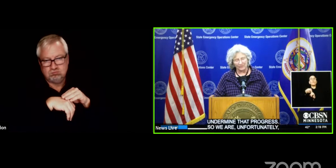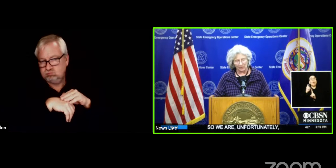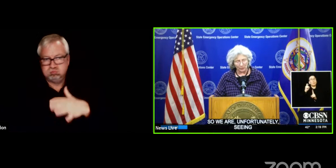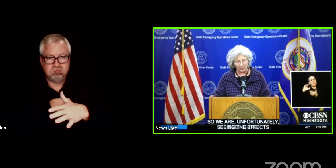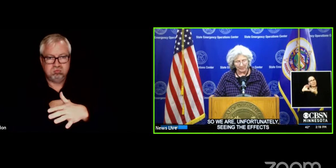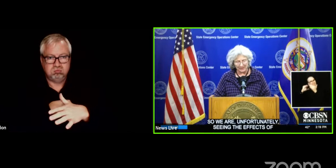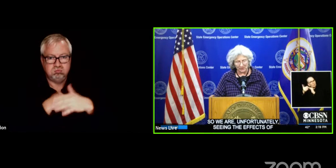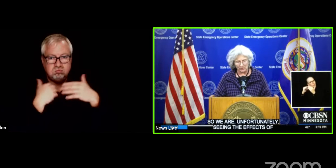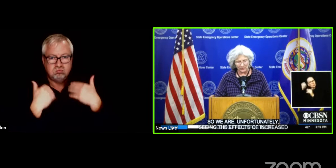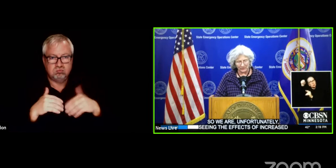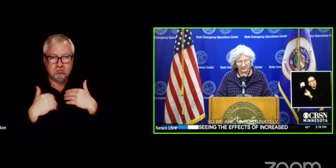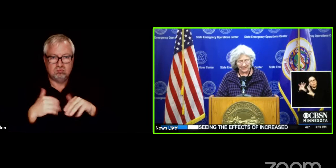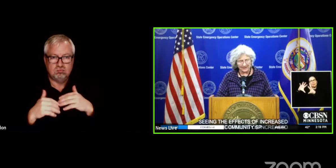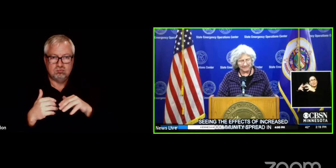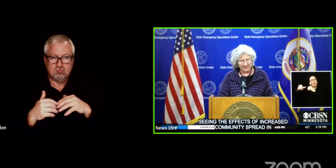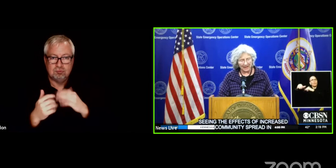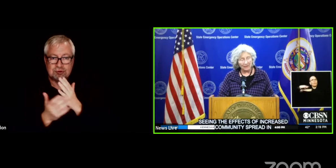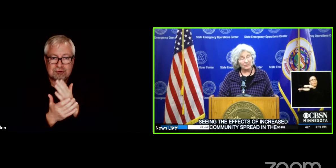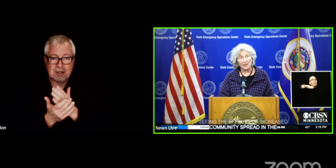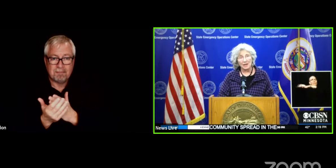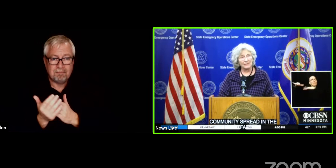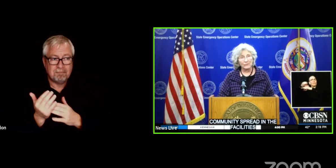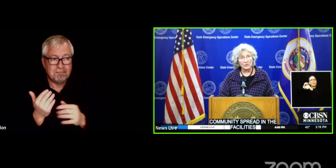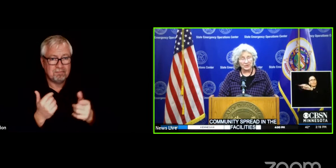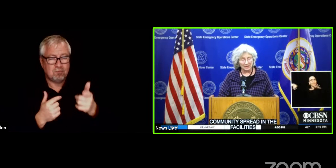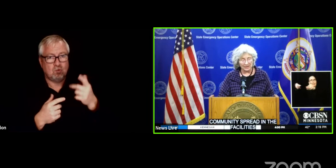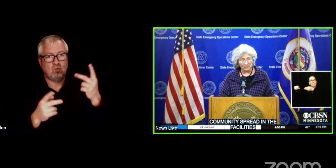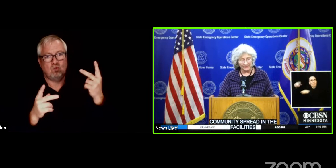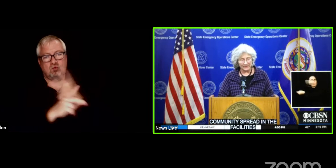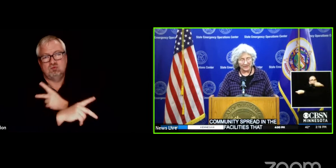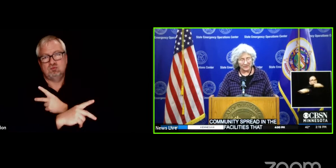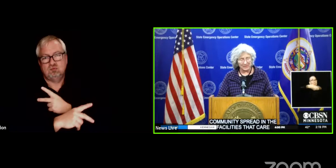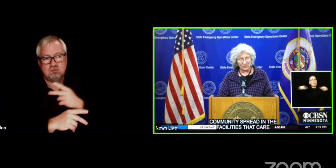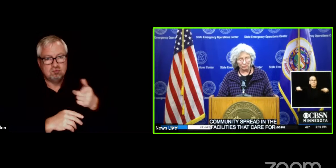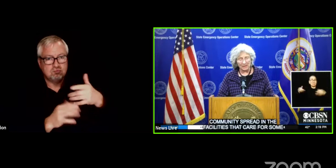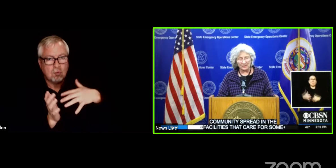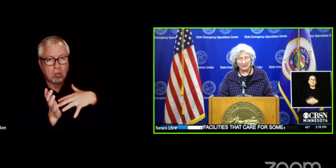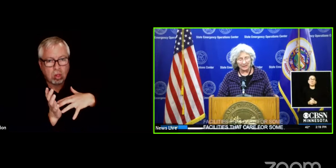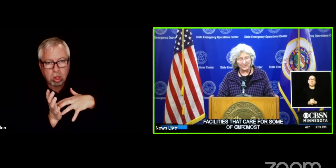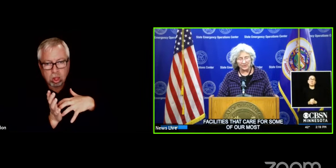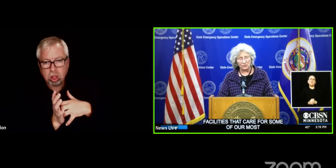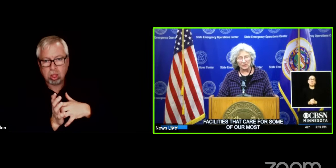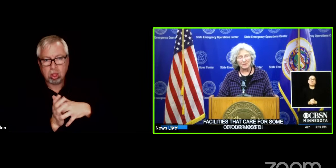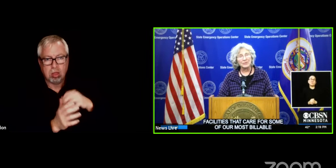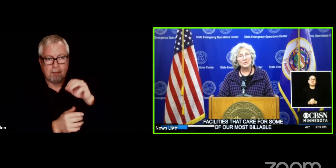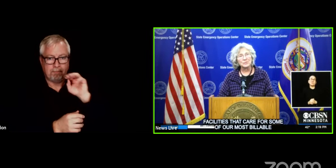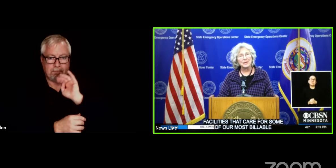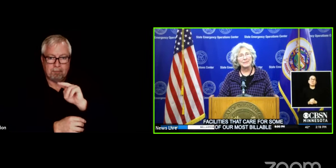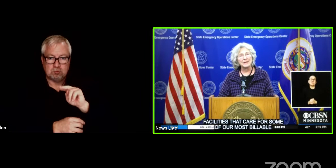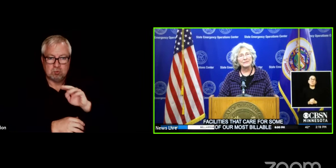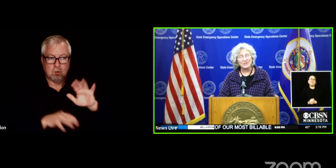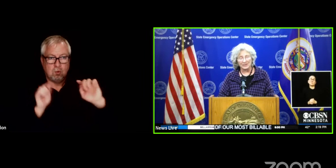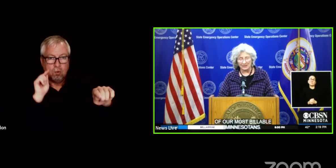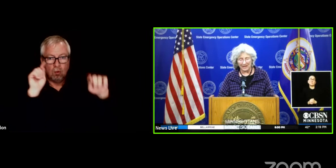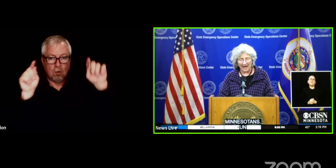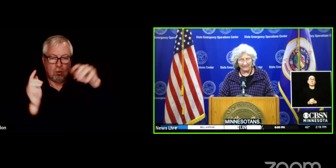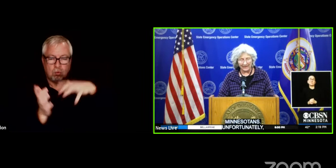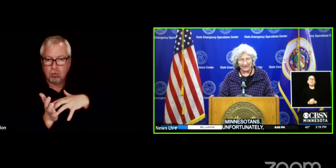VULNERABLE MINNESOTANS. AND UNFORTUNATELY, WHAT THIS HAS MEANT DIRECTLY IS THAT DUE TO COMMUNITY SPREAD, MANY FACILITIES HAVE HAD TO